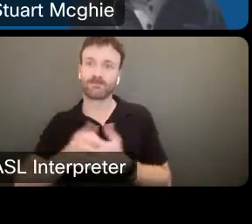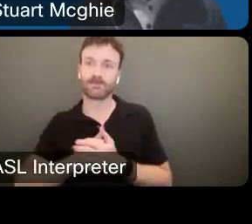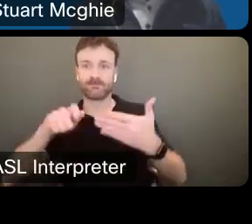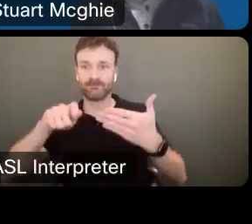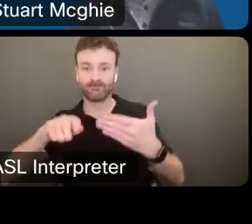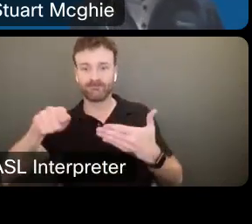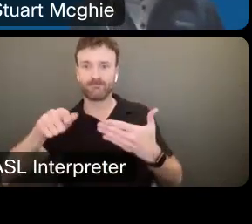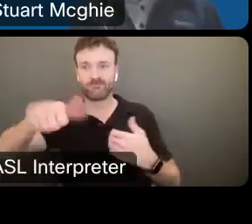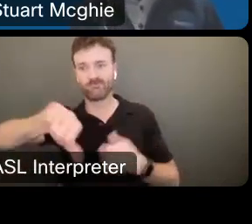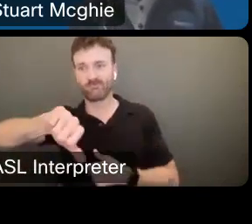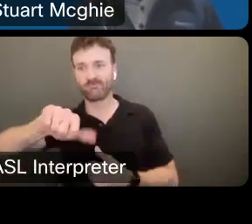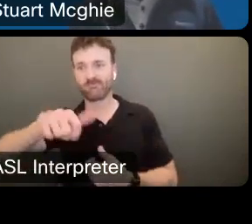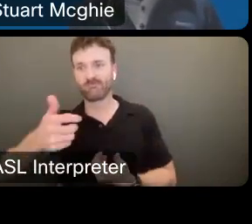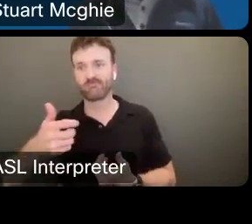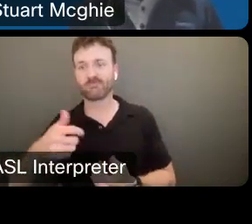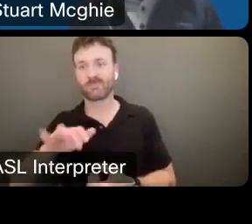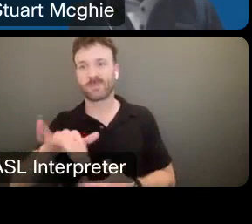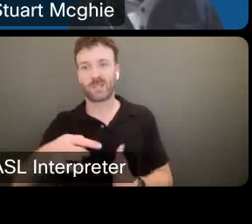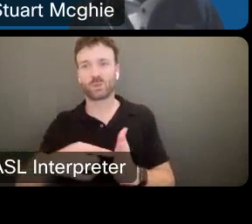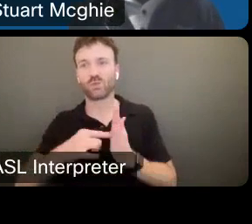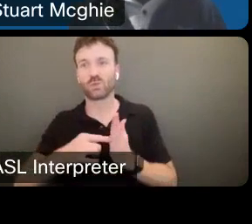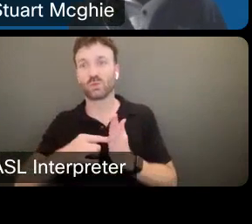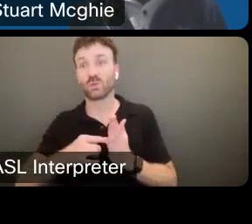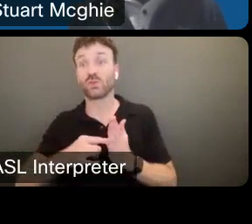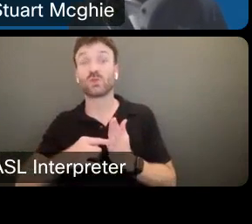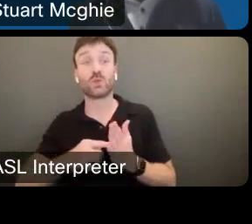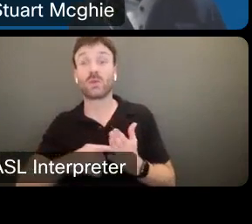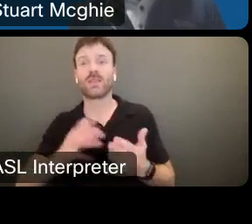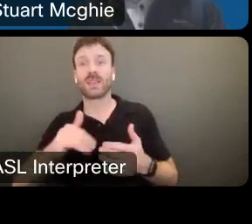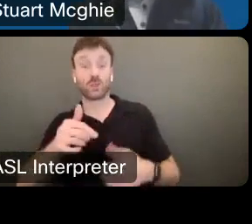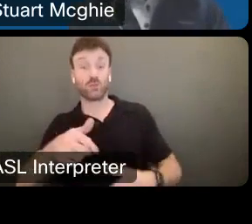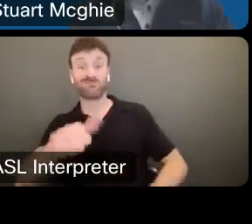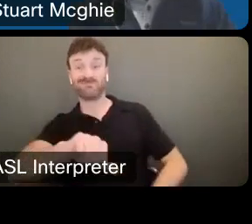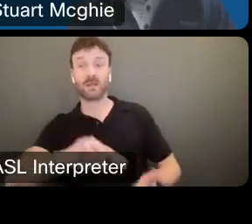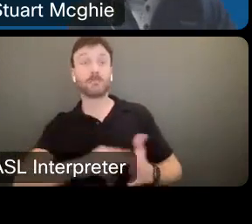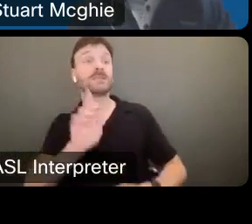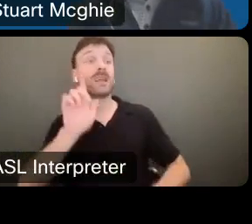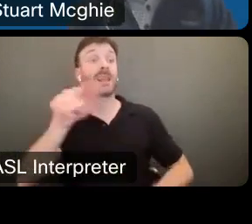and this is going to reflect on this ability to bid on future contracts.